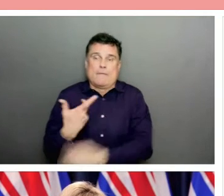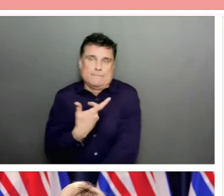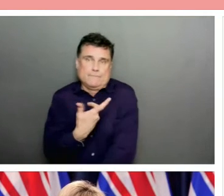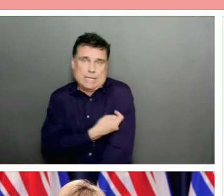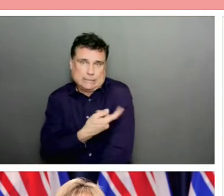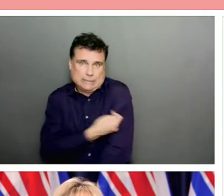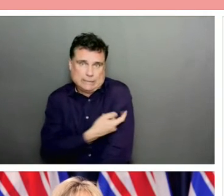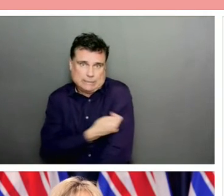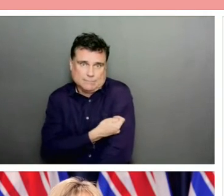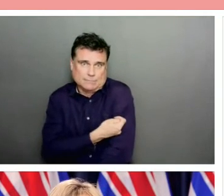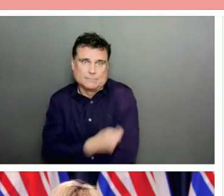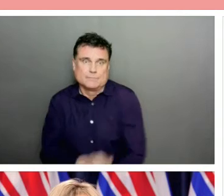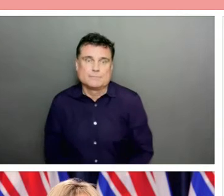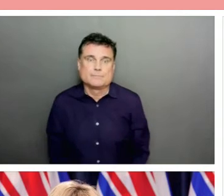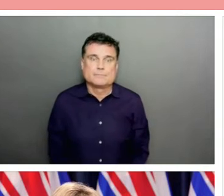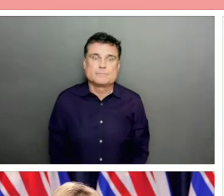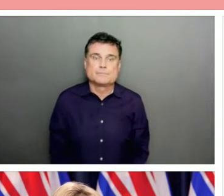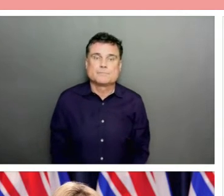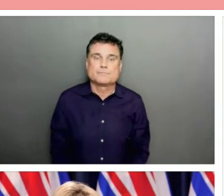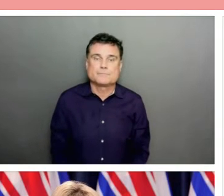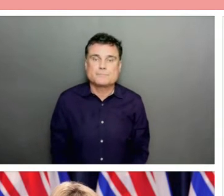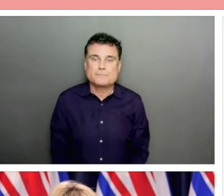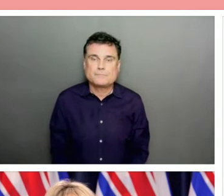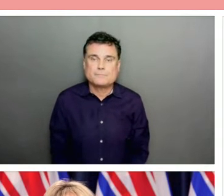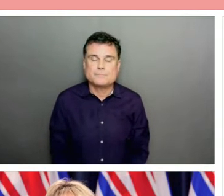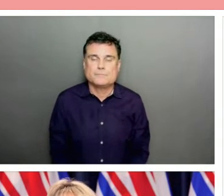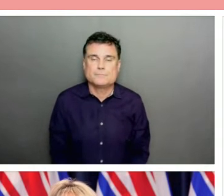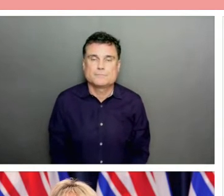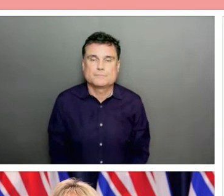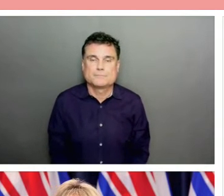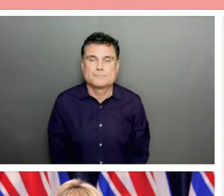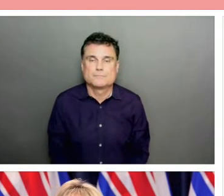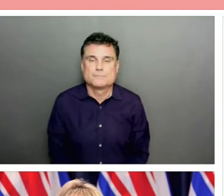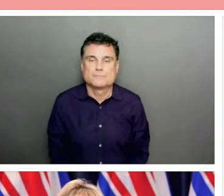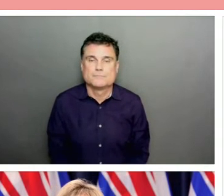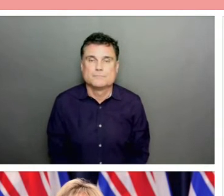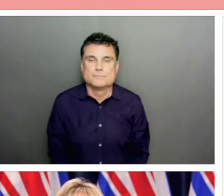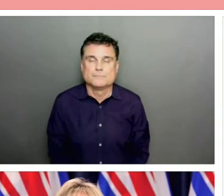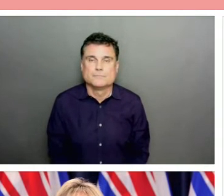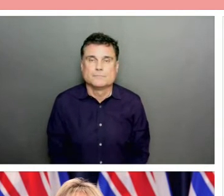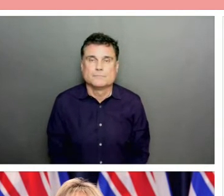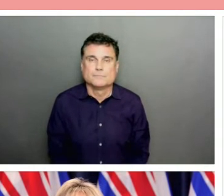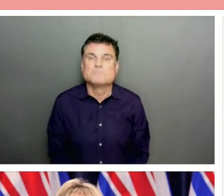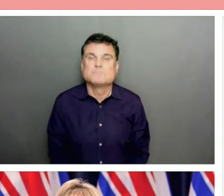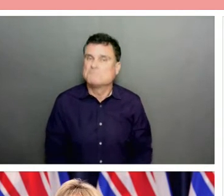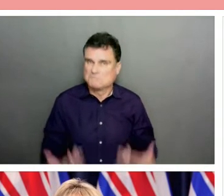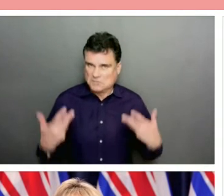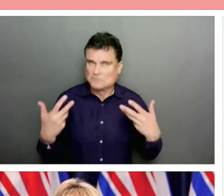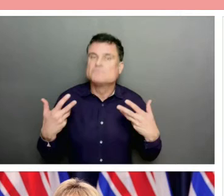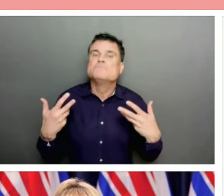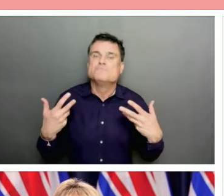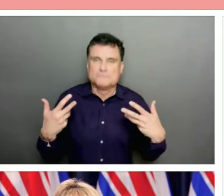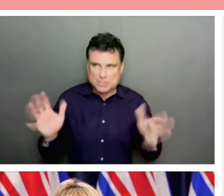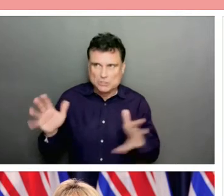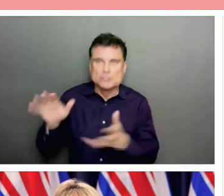So as of this morning, not only do we have the Pfizer-BioNTech vaccine, which has been approved for